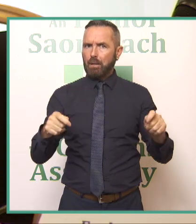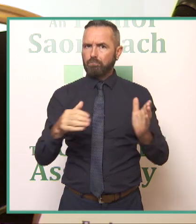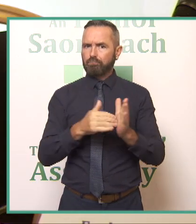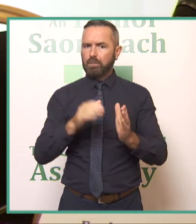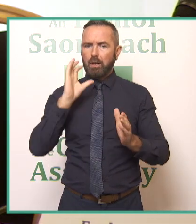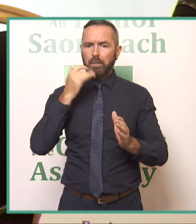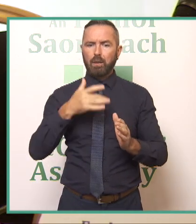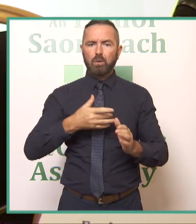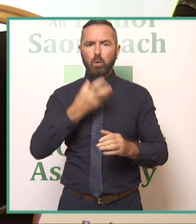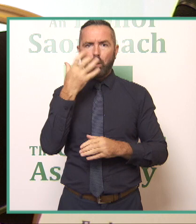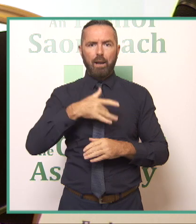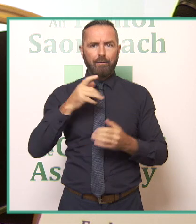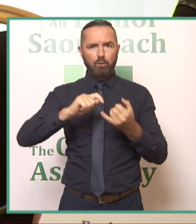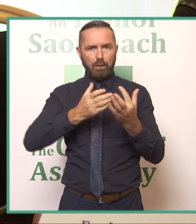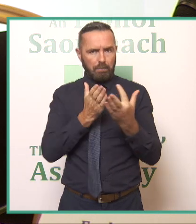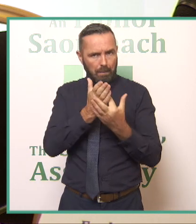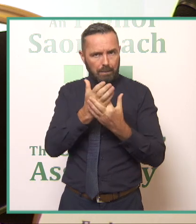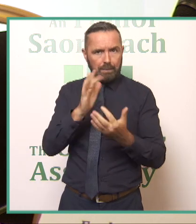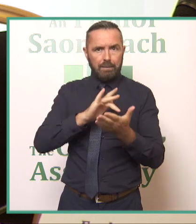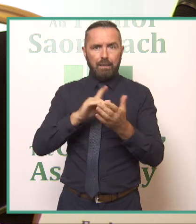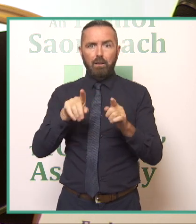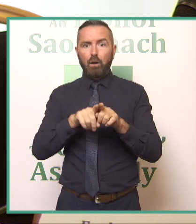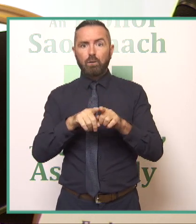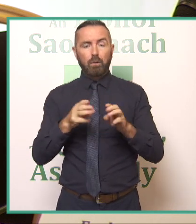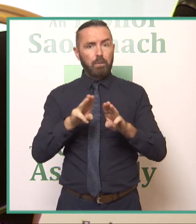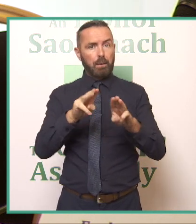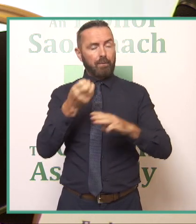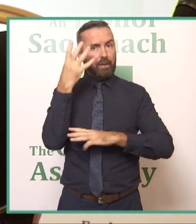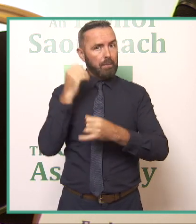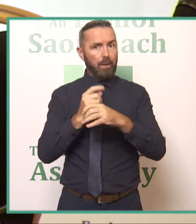trying to get through the cities as well and people seem to forget that and every time you